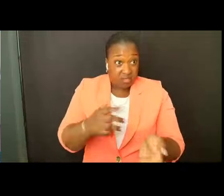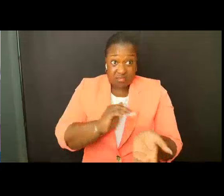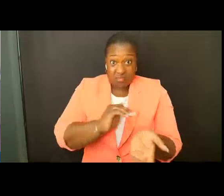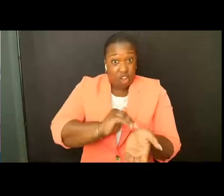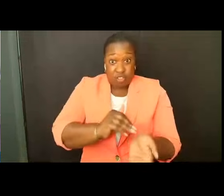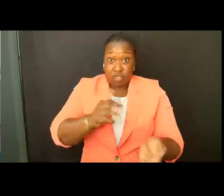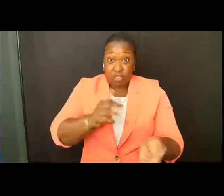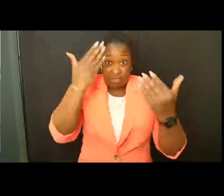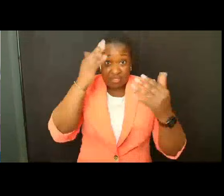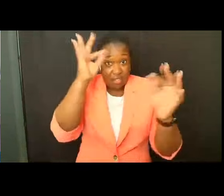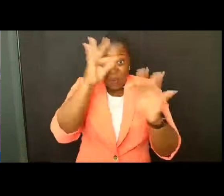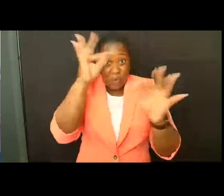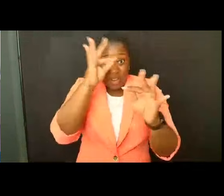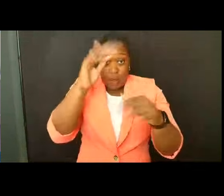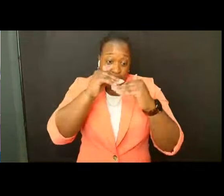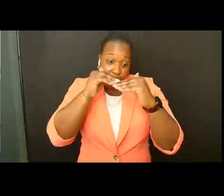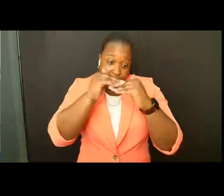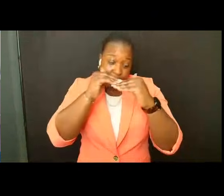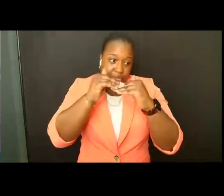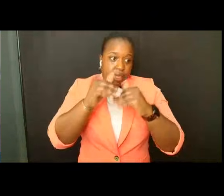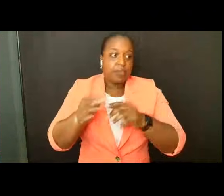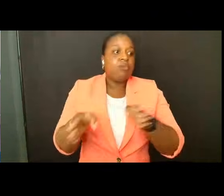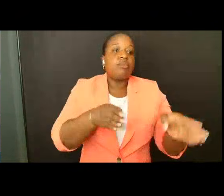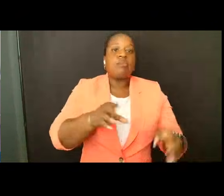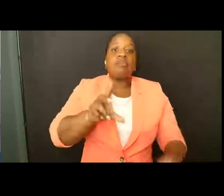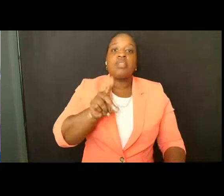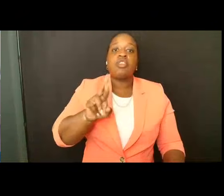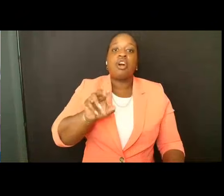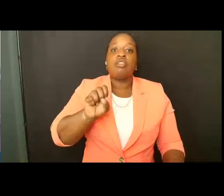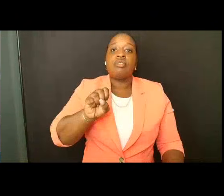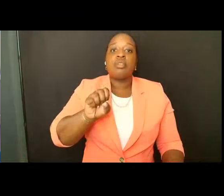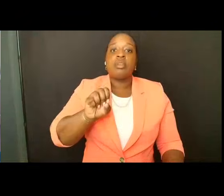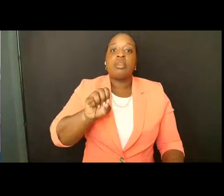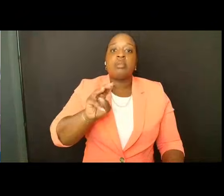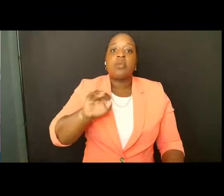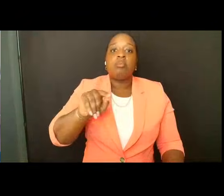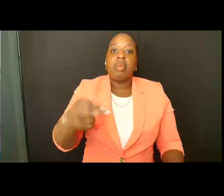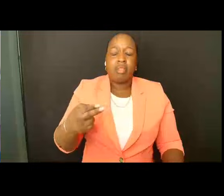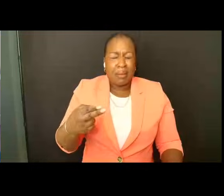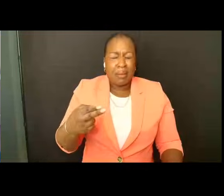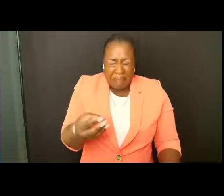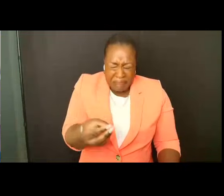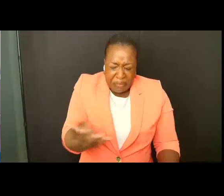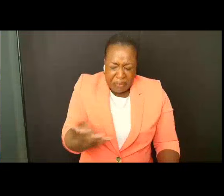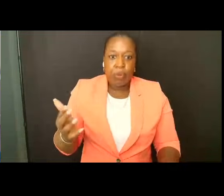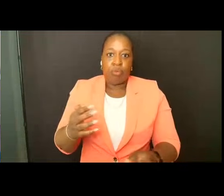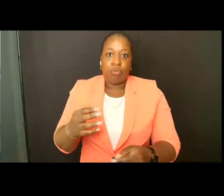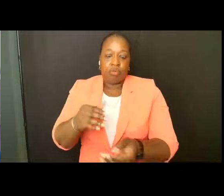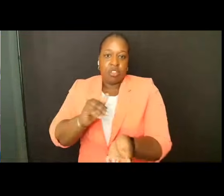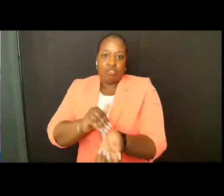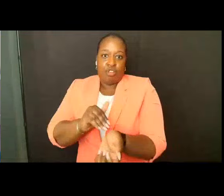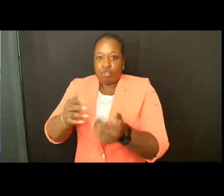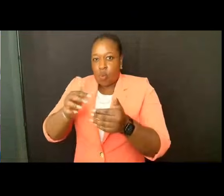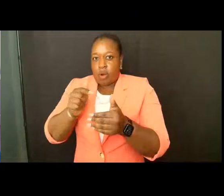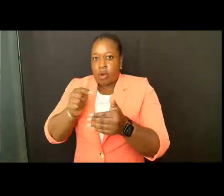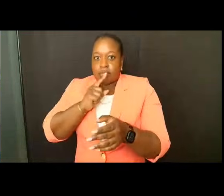Wally Smith: Very few practitioners are expert enough to answer that question, Jonathan.